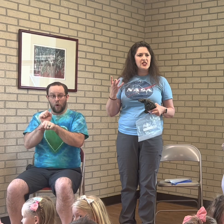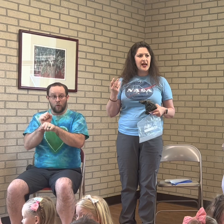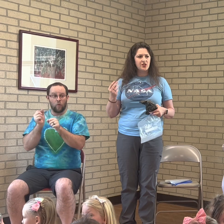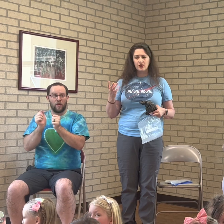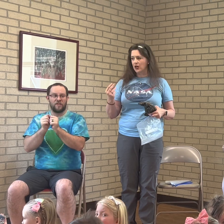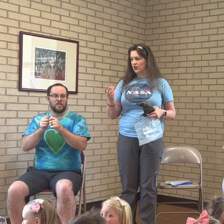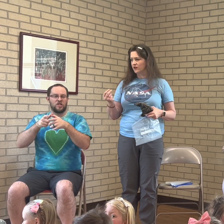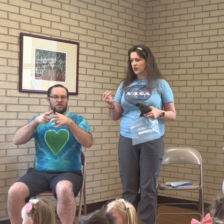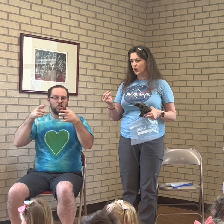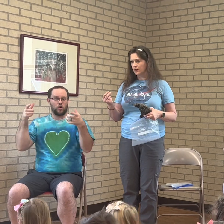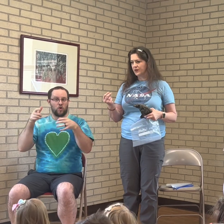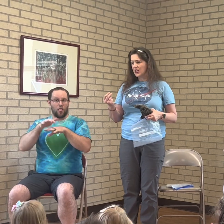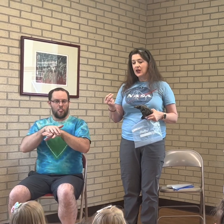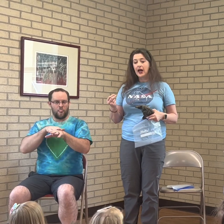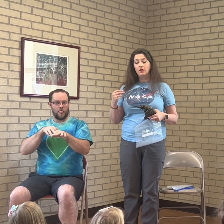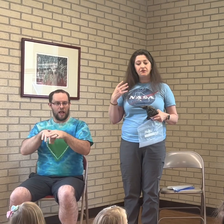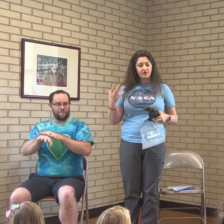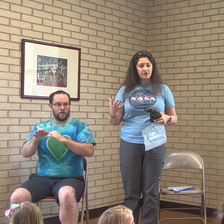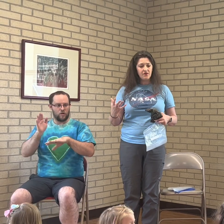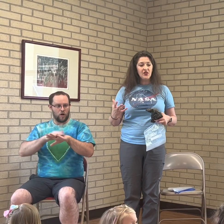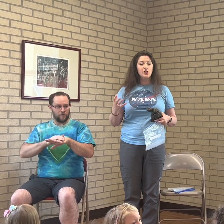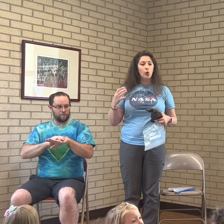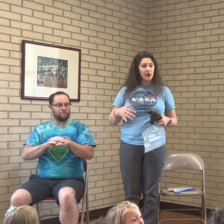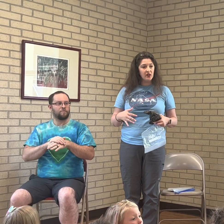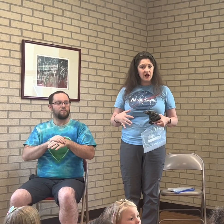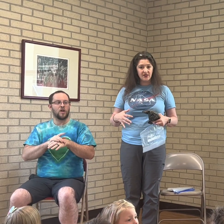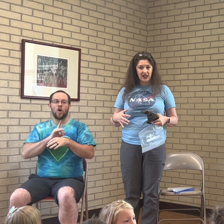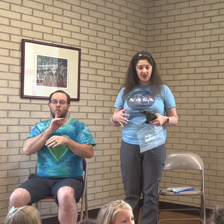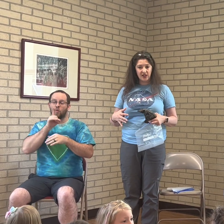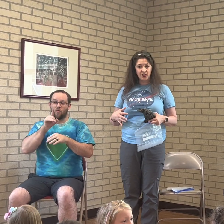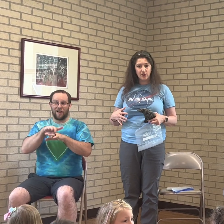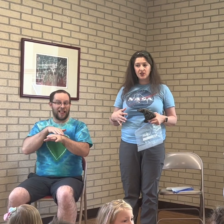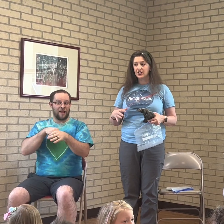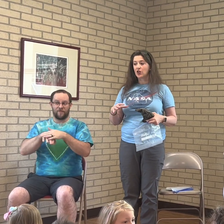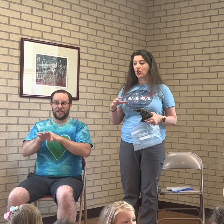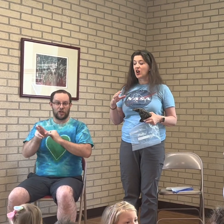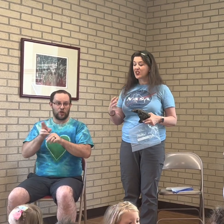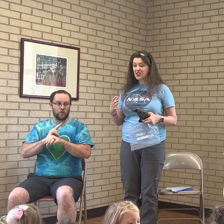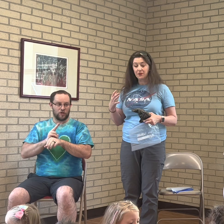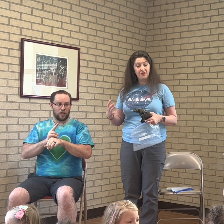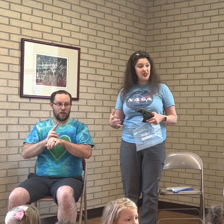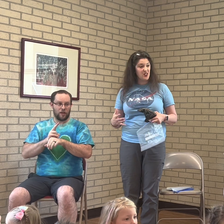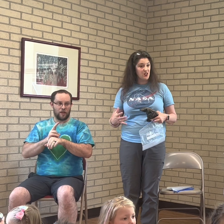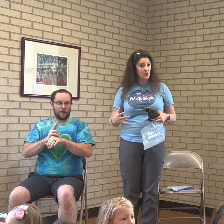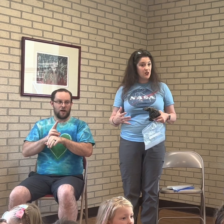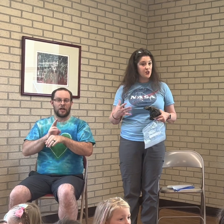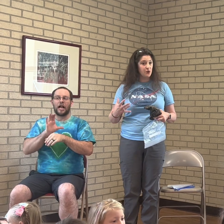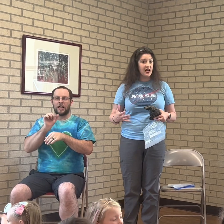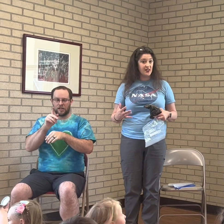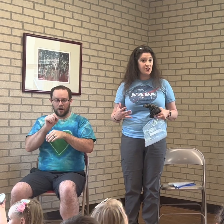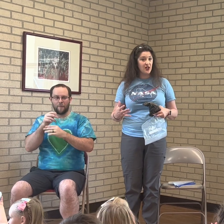astronaut gloves on. Now, the real gloves that astronauts use, these are custom fit to the